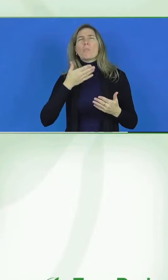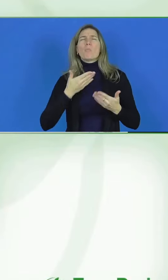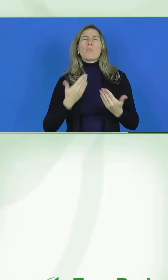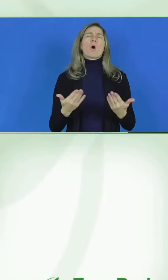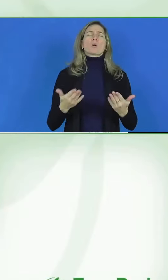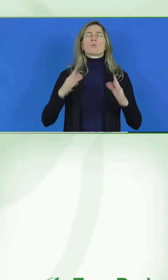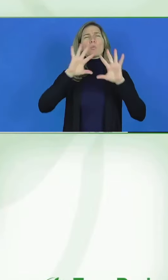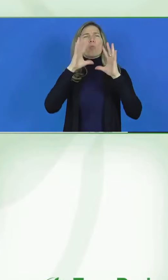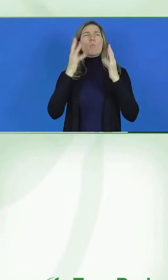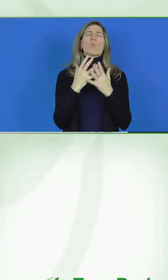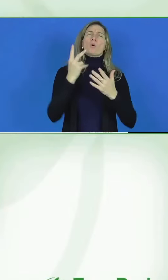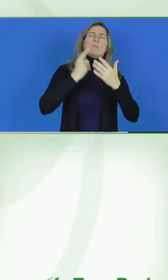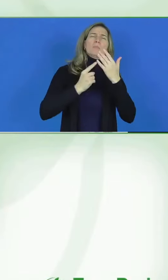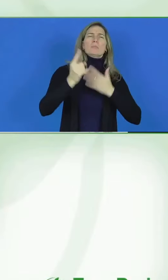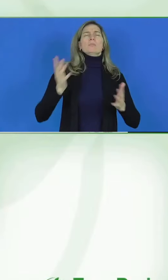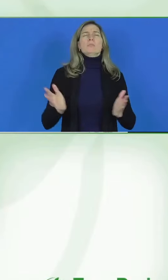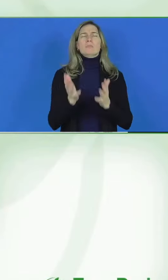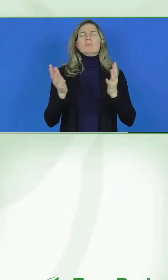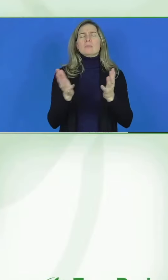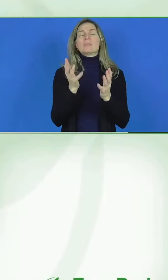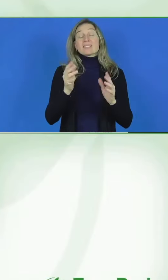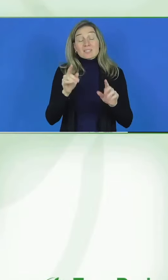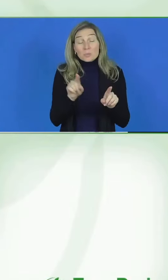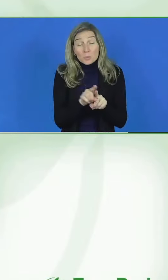That being said, let me point out a couple of key points to you.